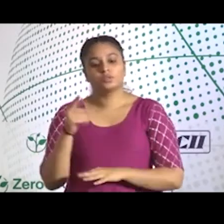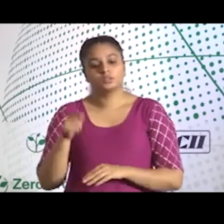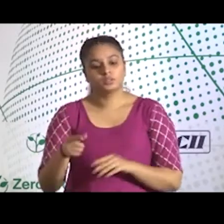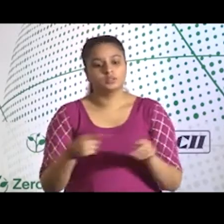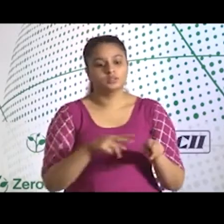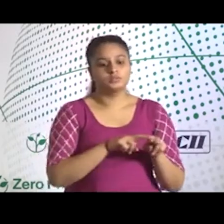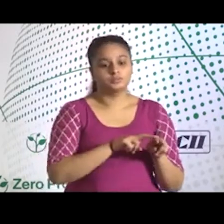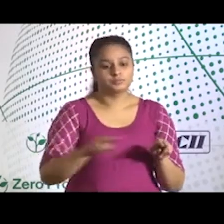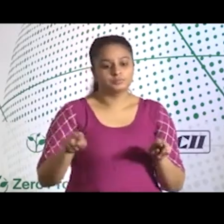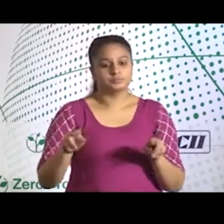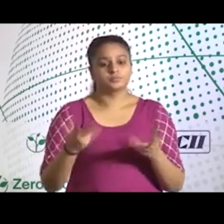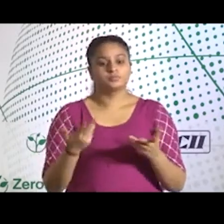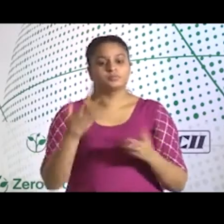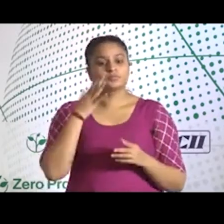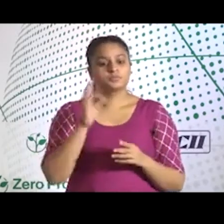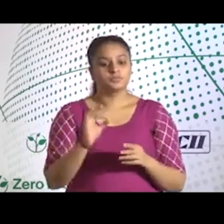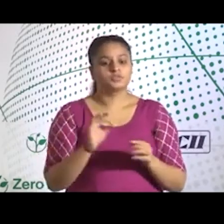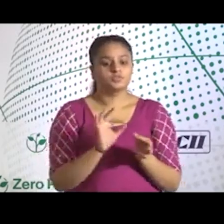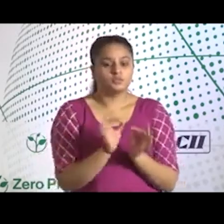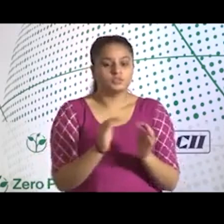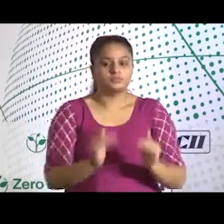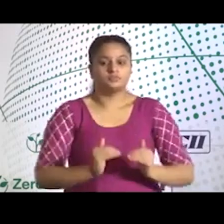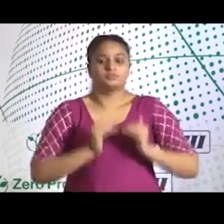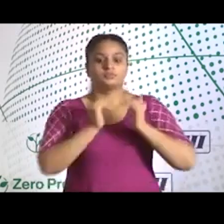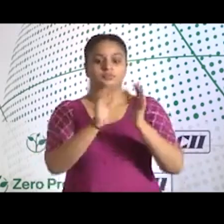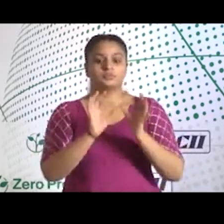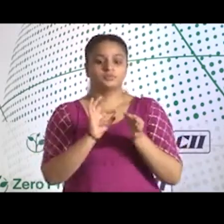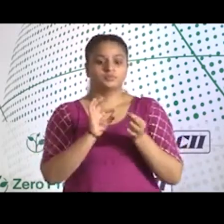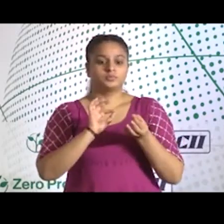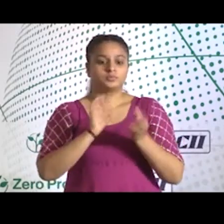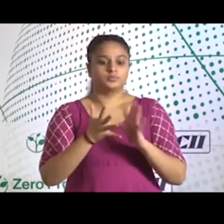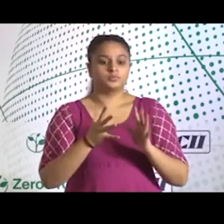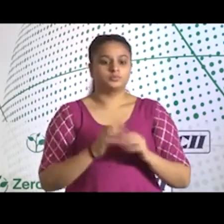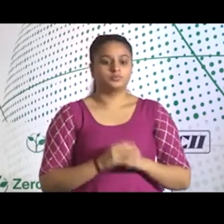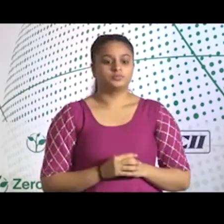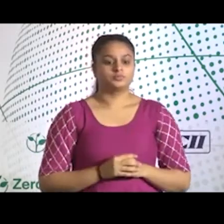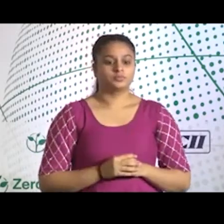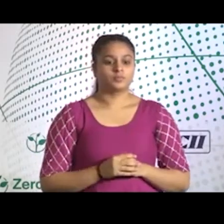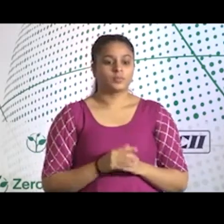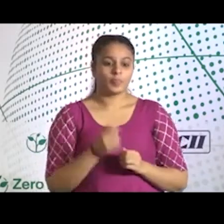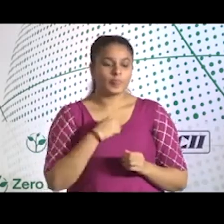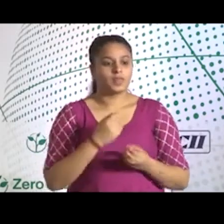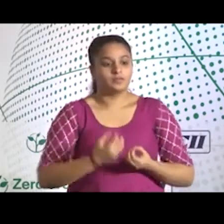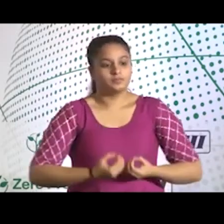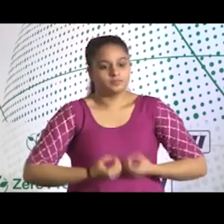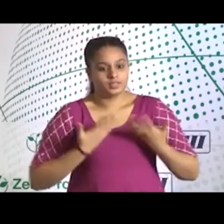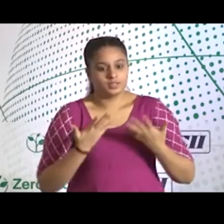set the benchmarks for others to follow, I think it will not happen. So I'm really, really happy to hear about,